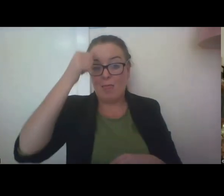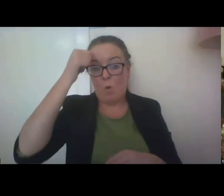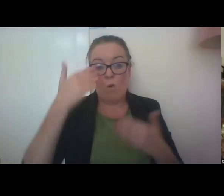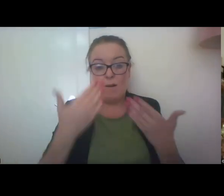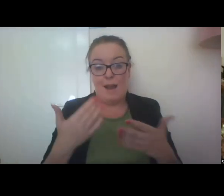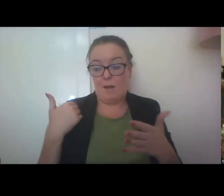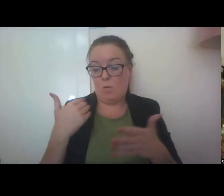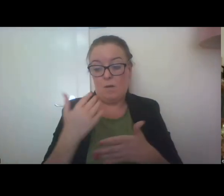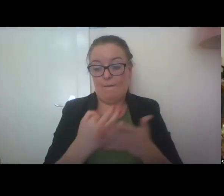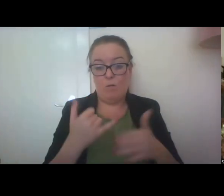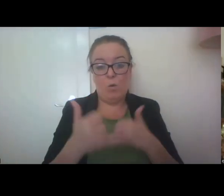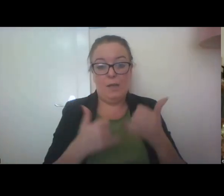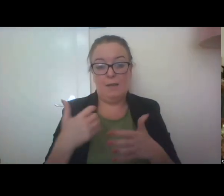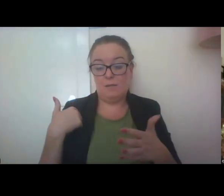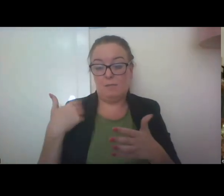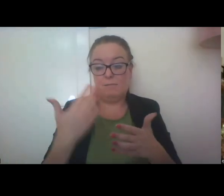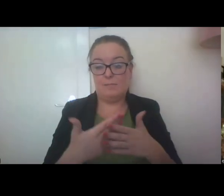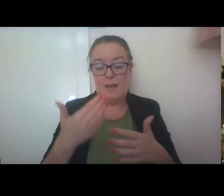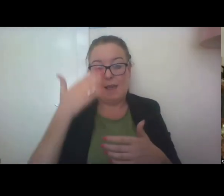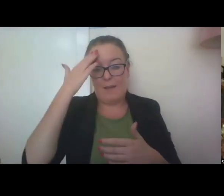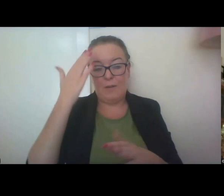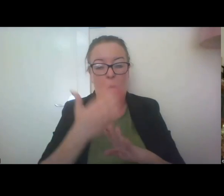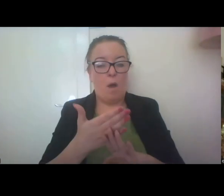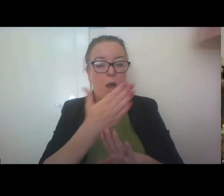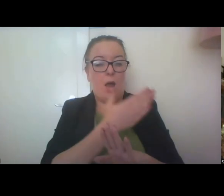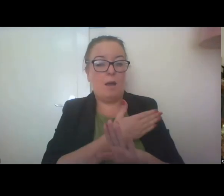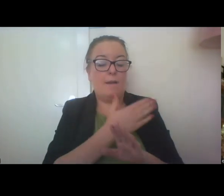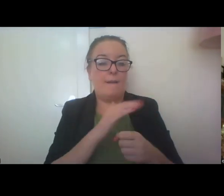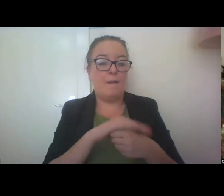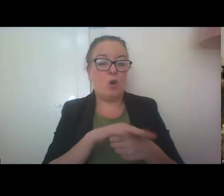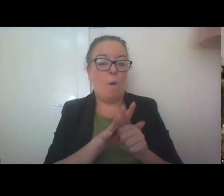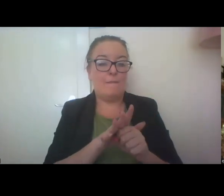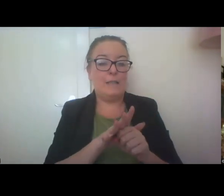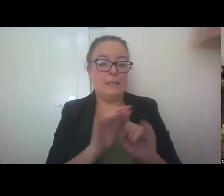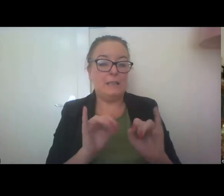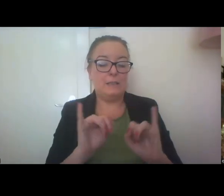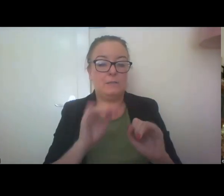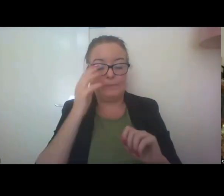I know that prior to the pandemic I had some awareness of QR codes,